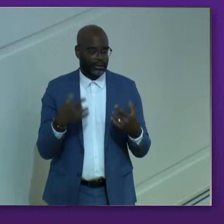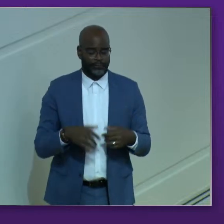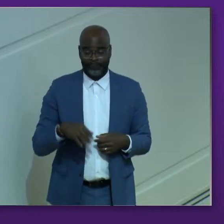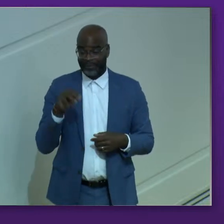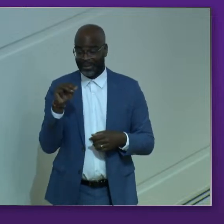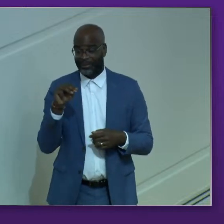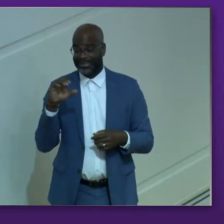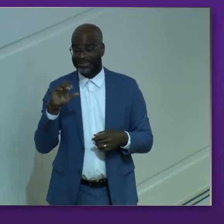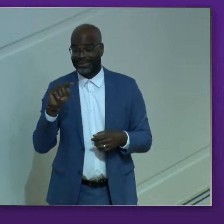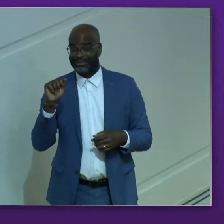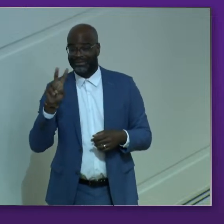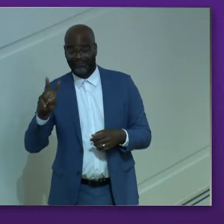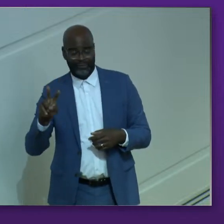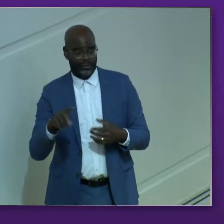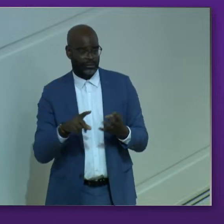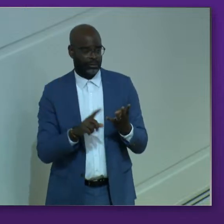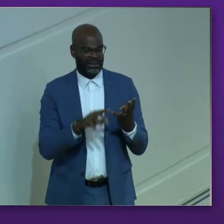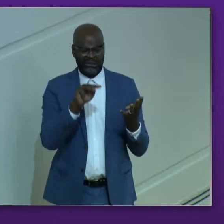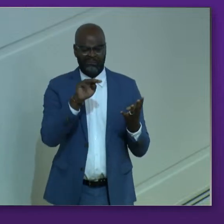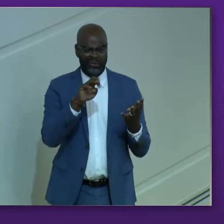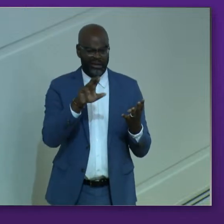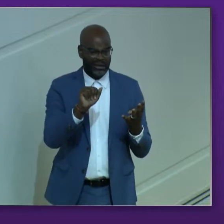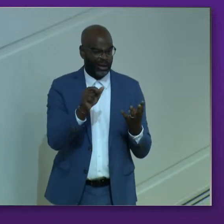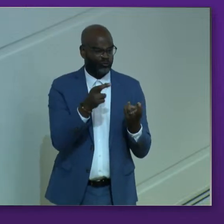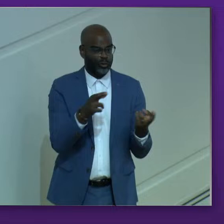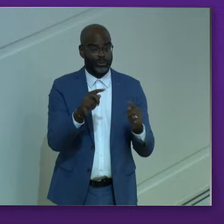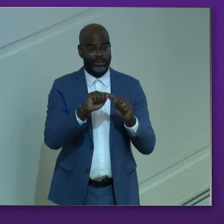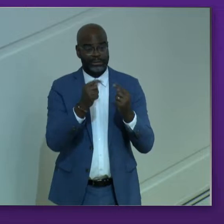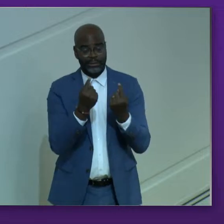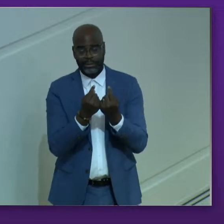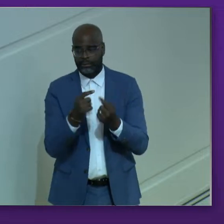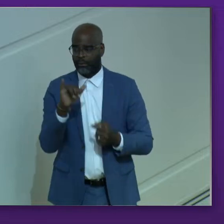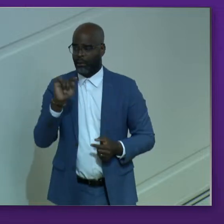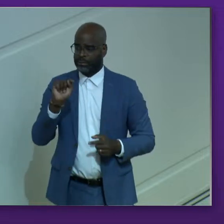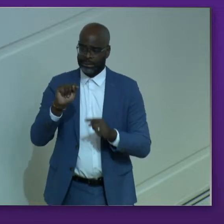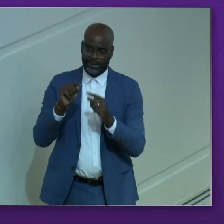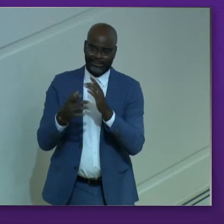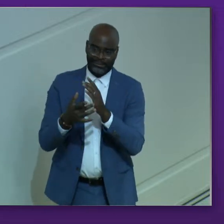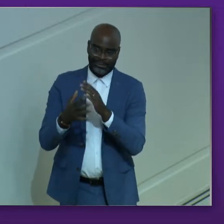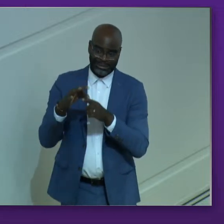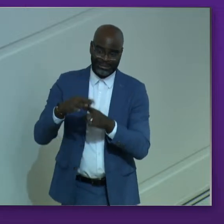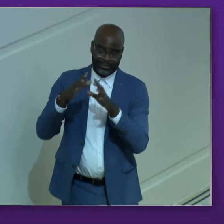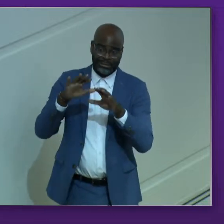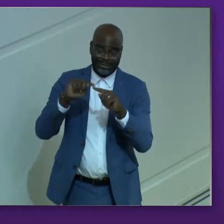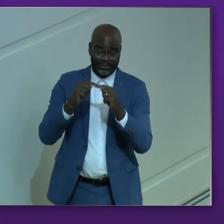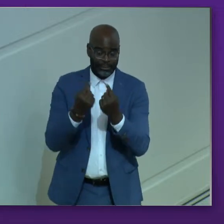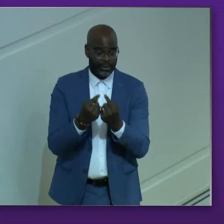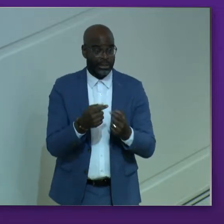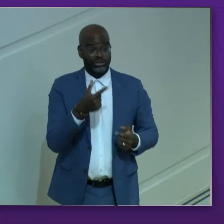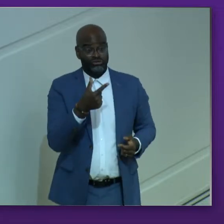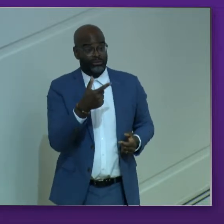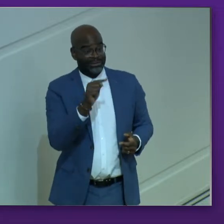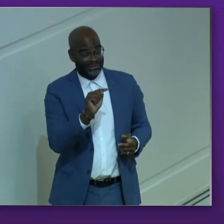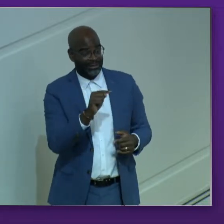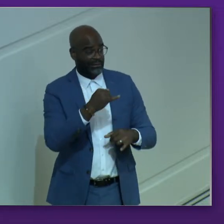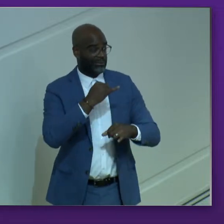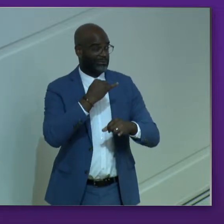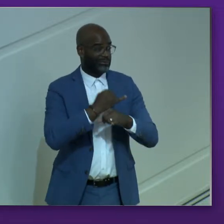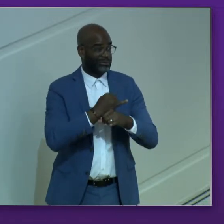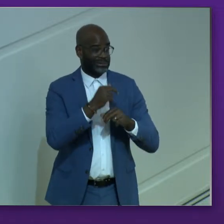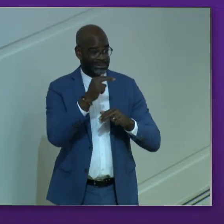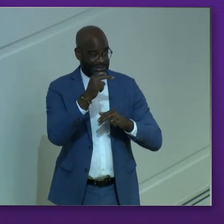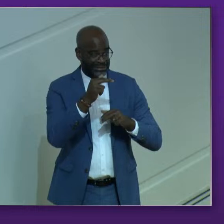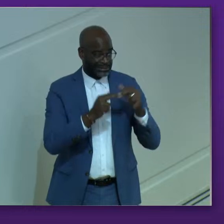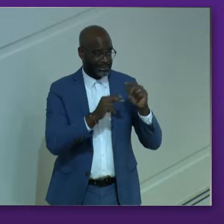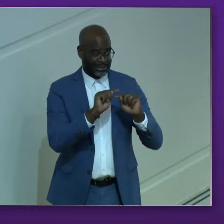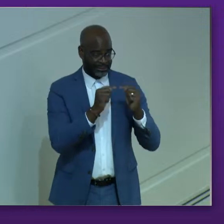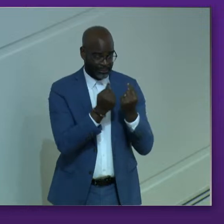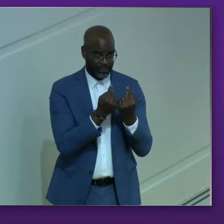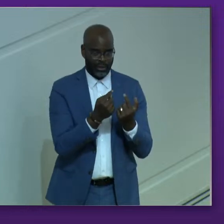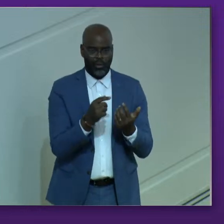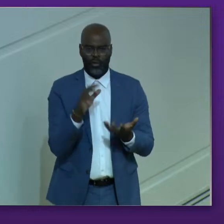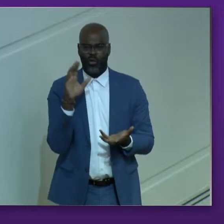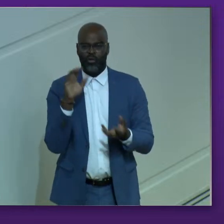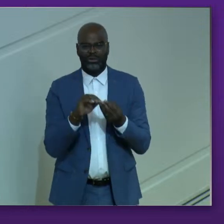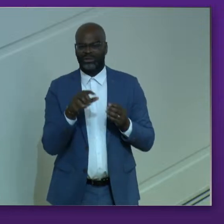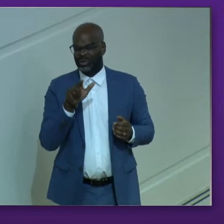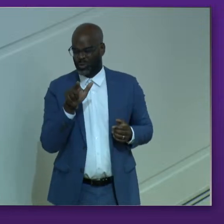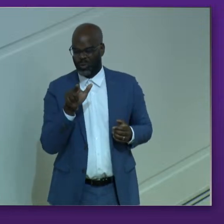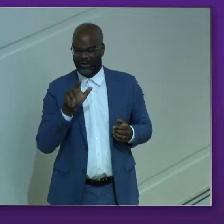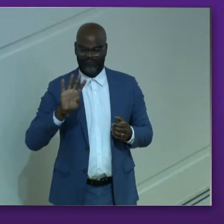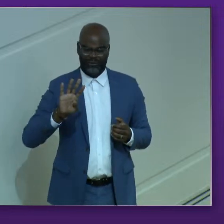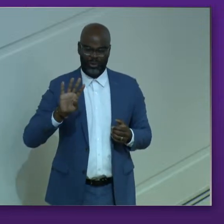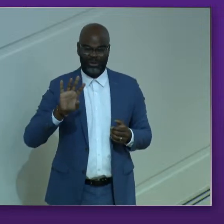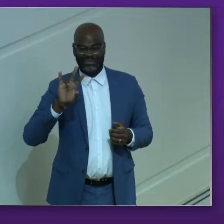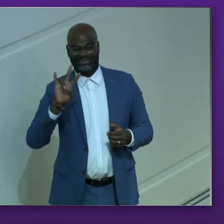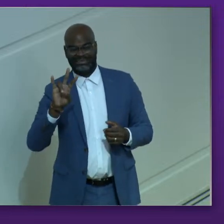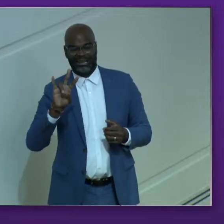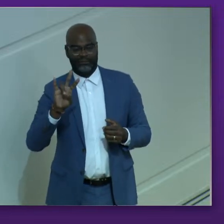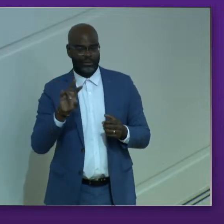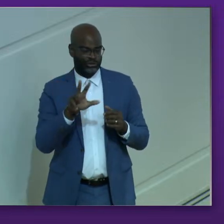EVENTS.